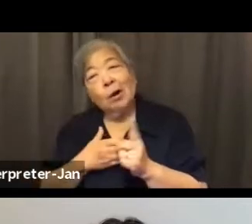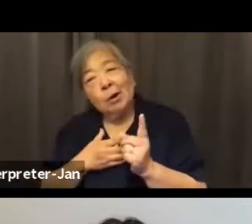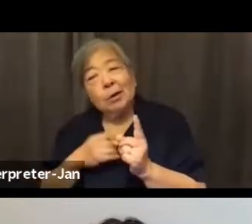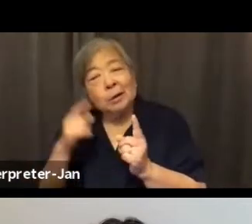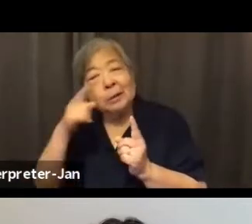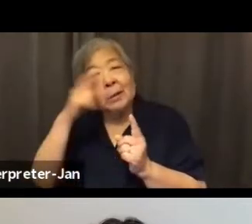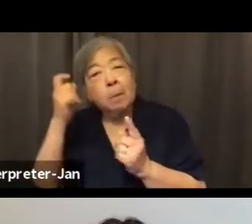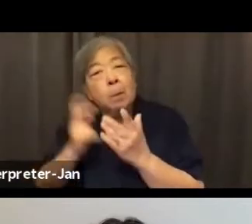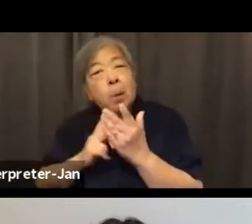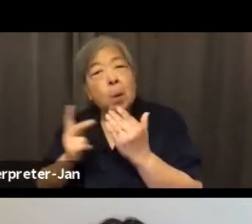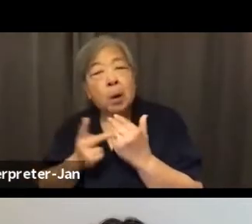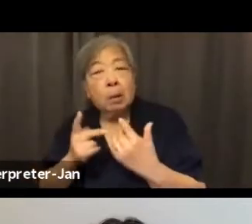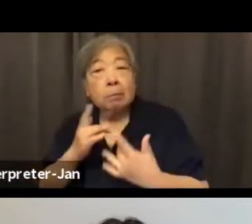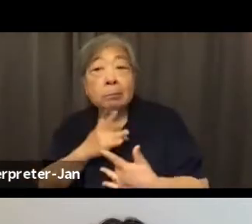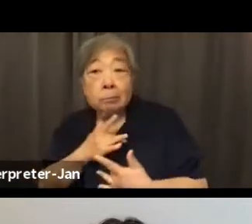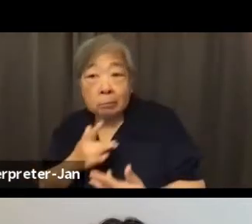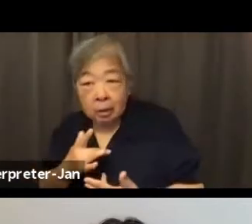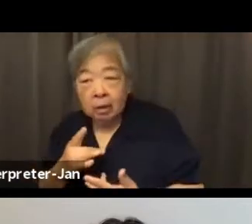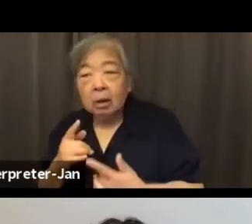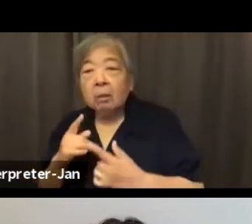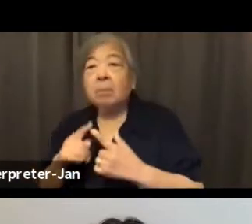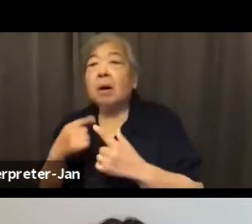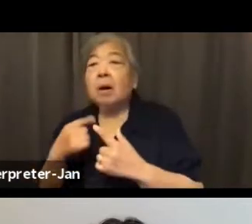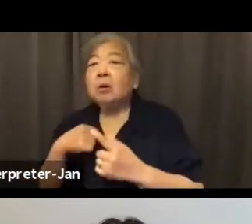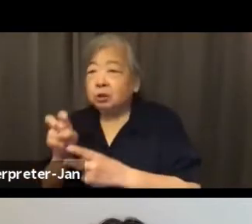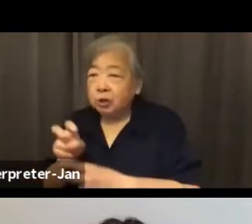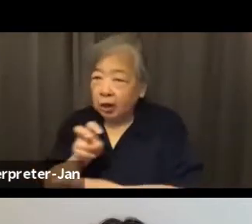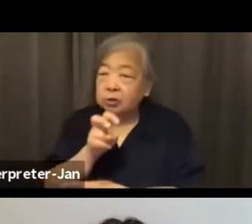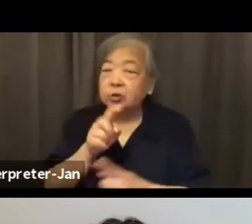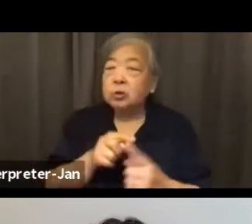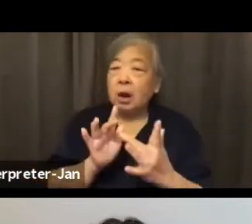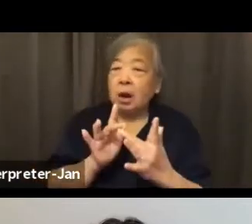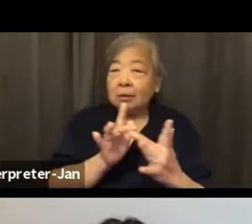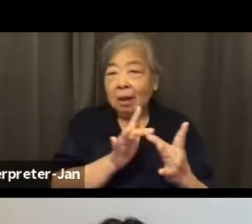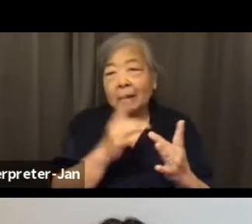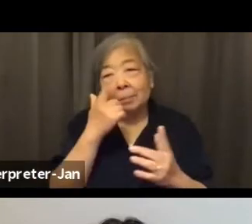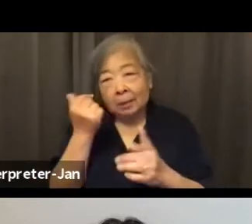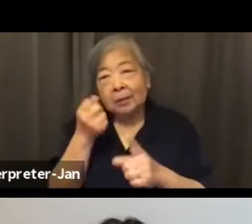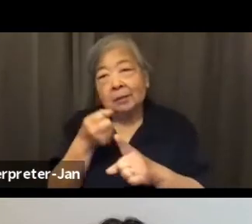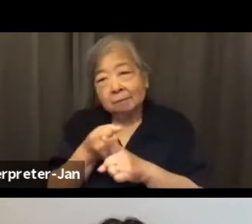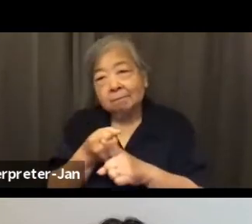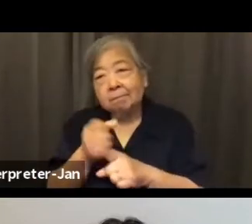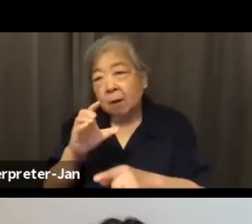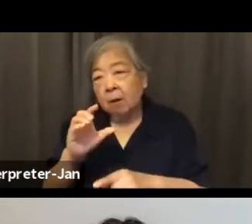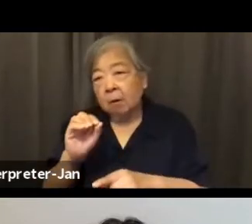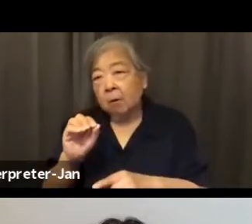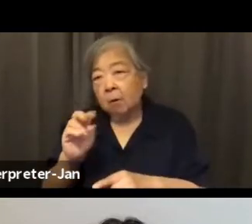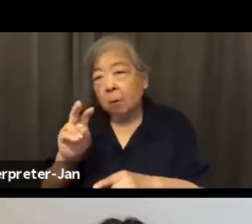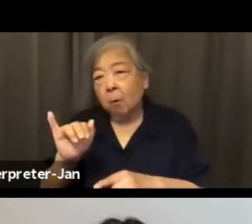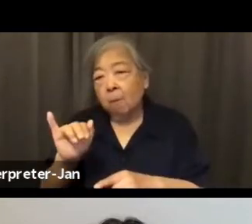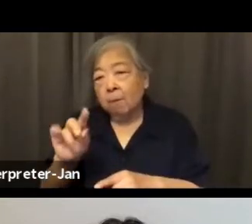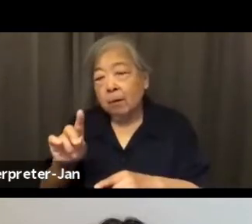have that we transitioned online due to COVID and this was for all NSLI-Y languages and